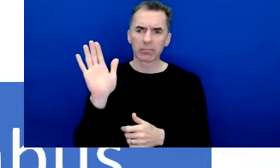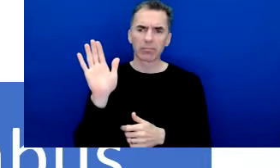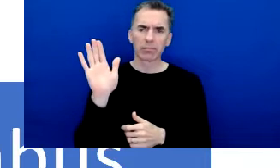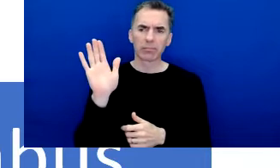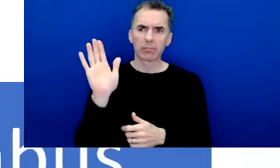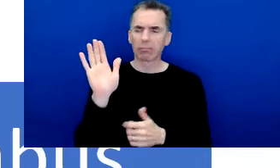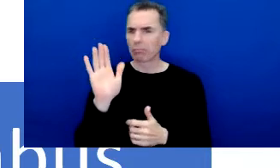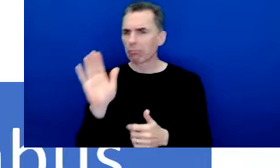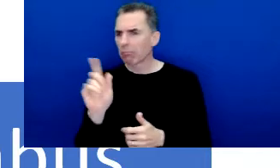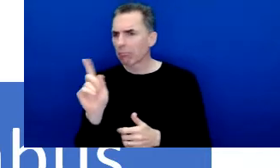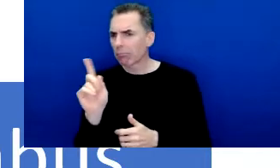Did the hand go down